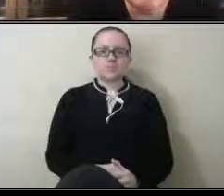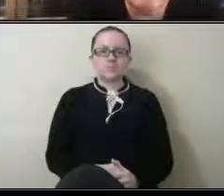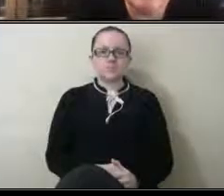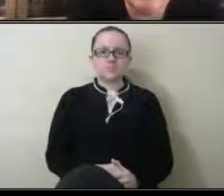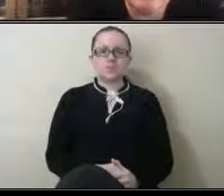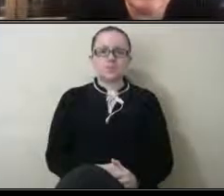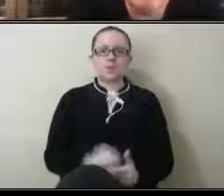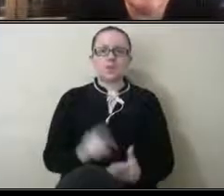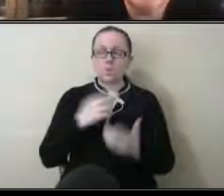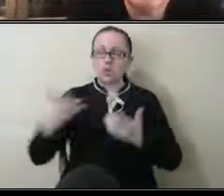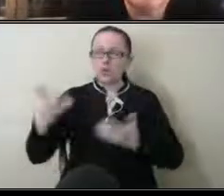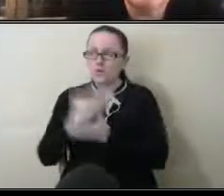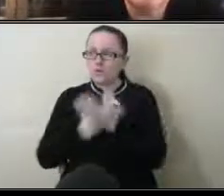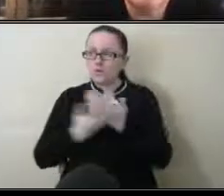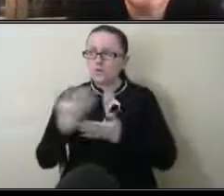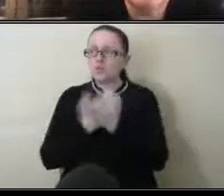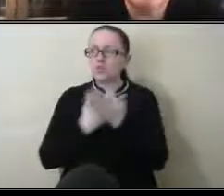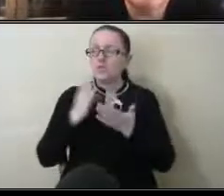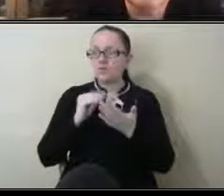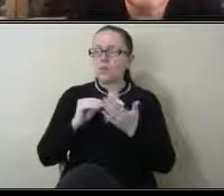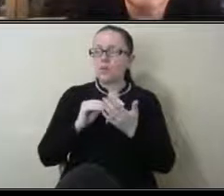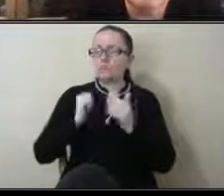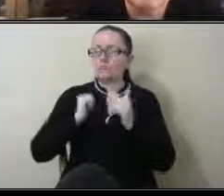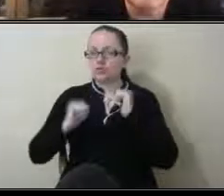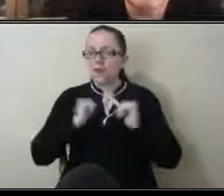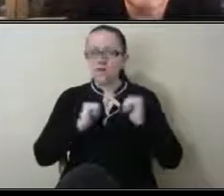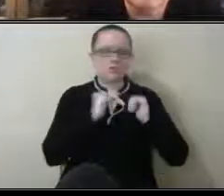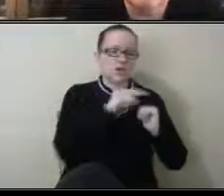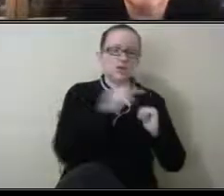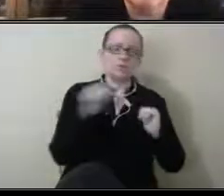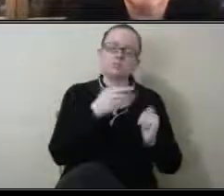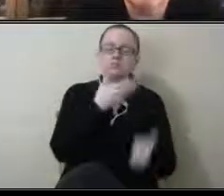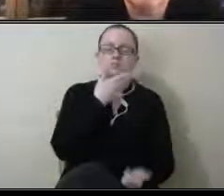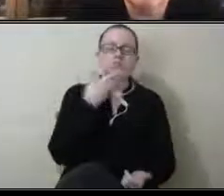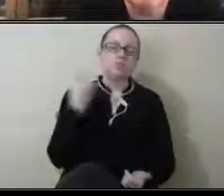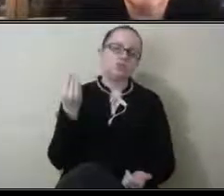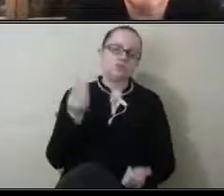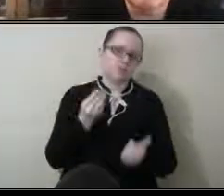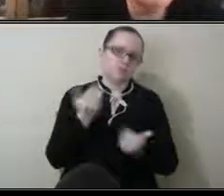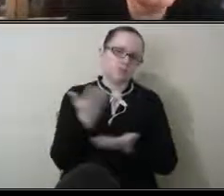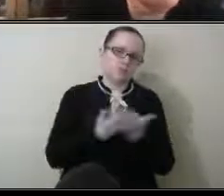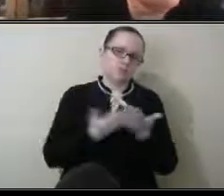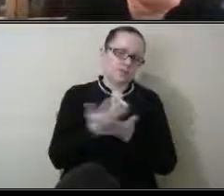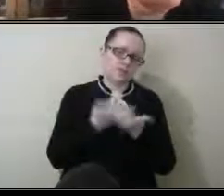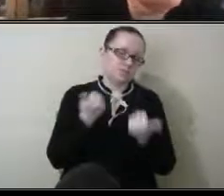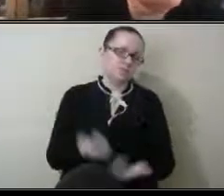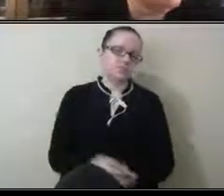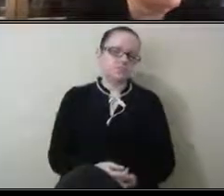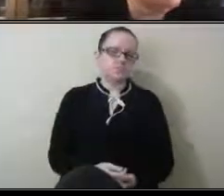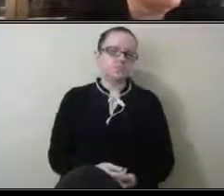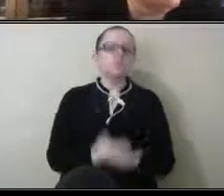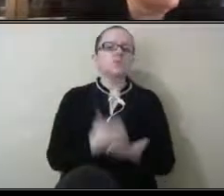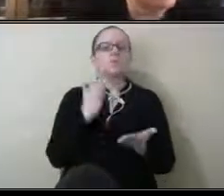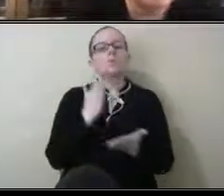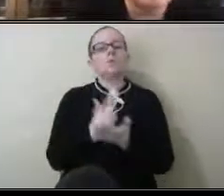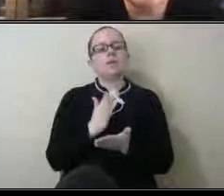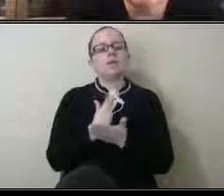that came out of both of those trainings were beautiful and this process really enables a really